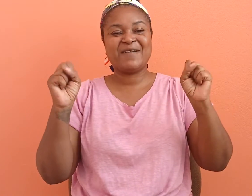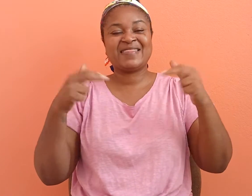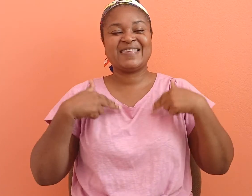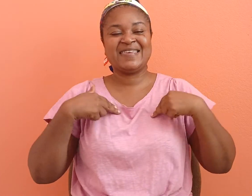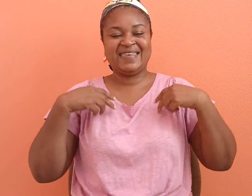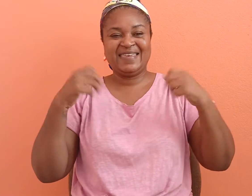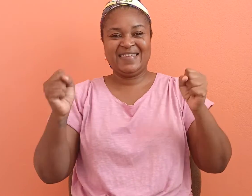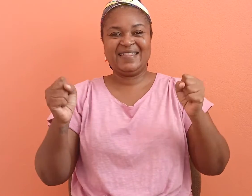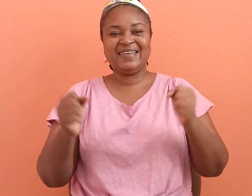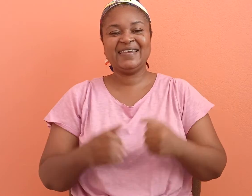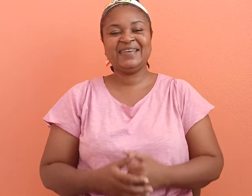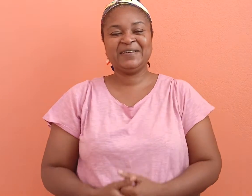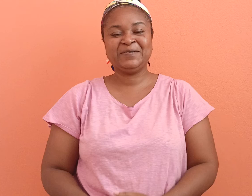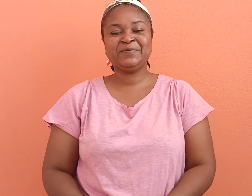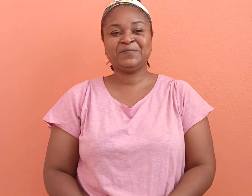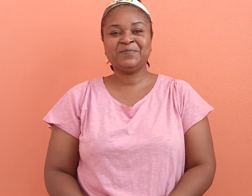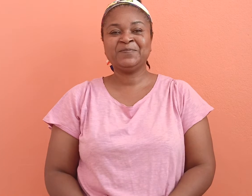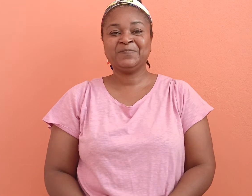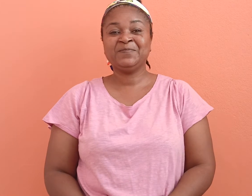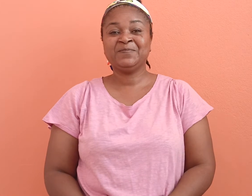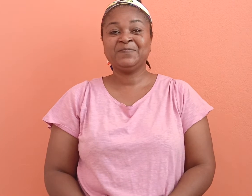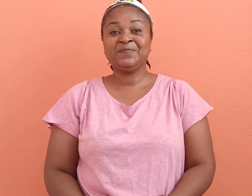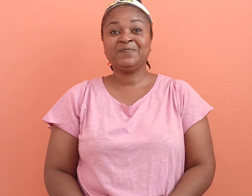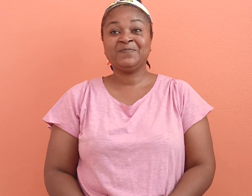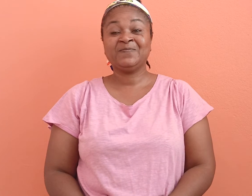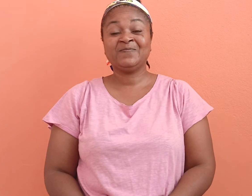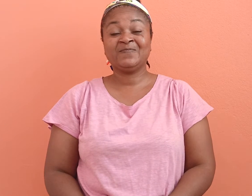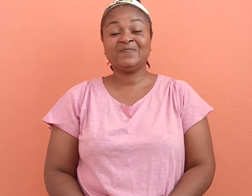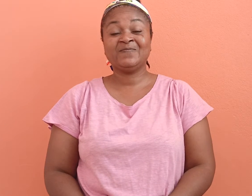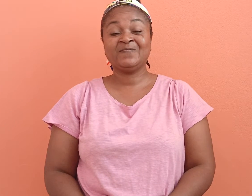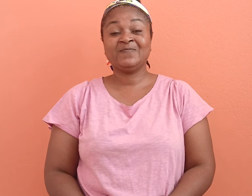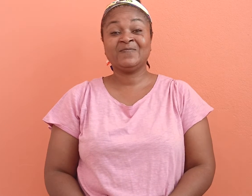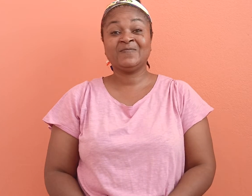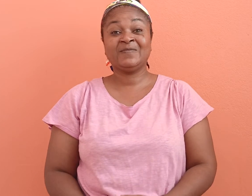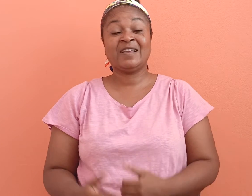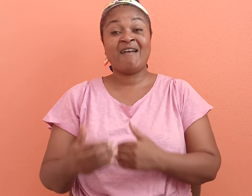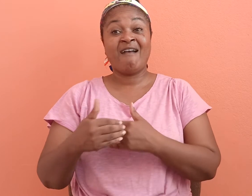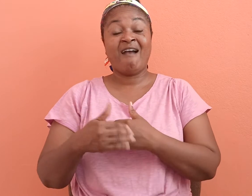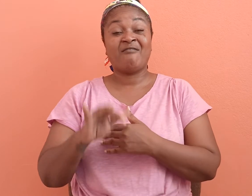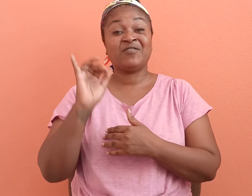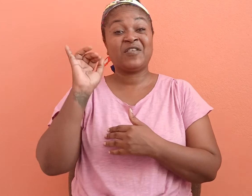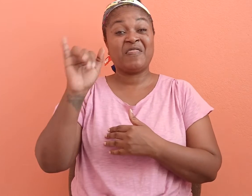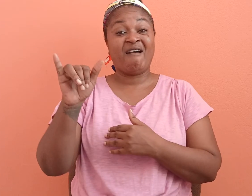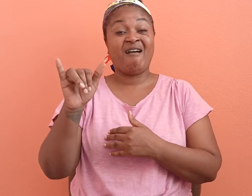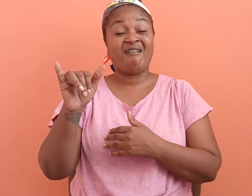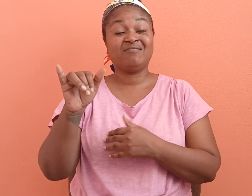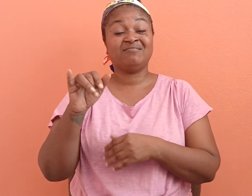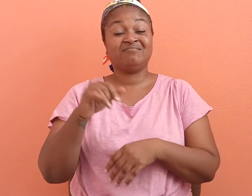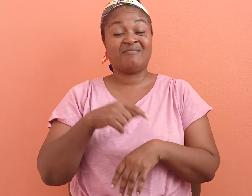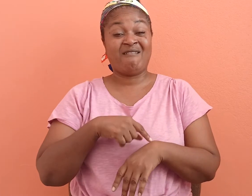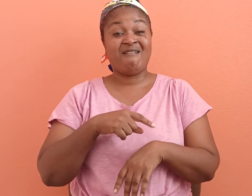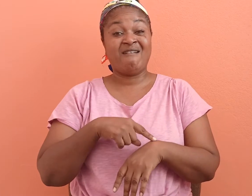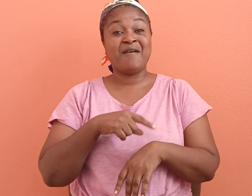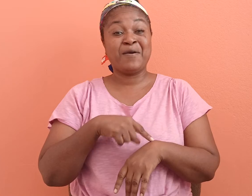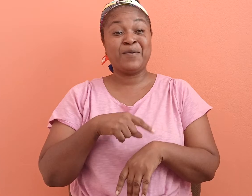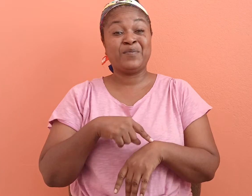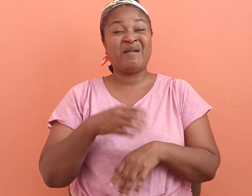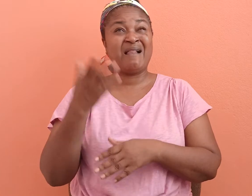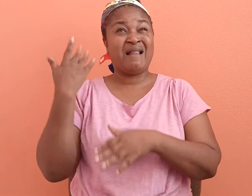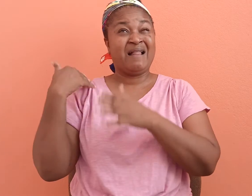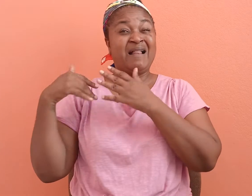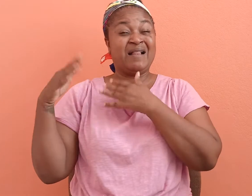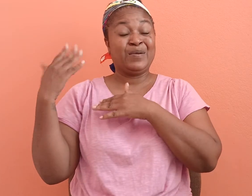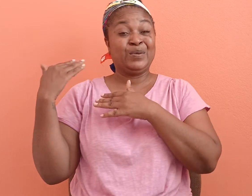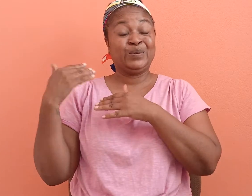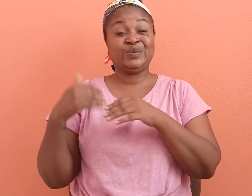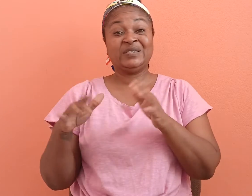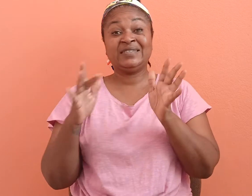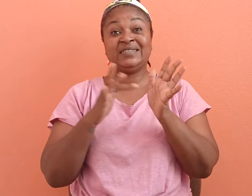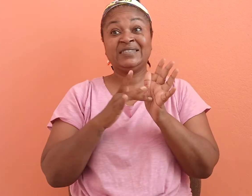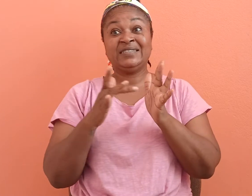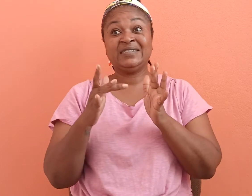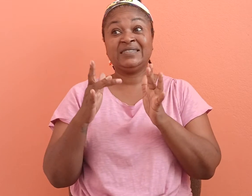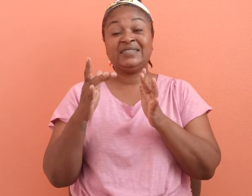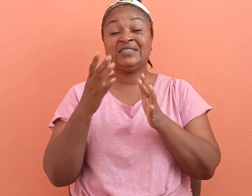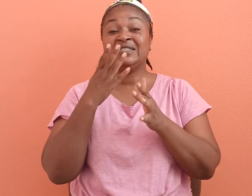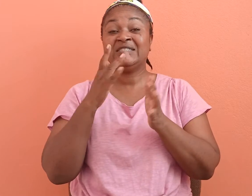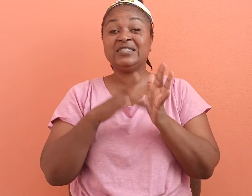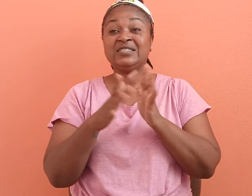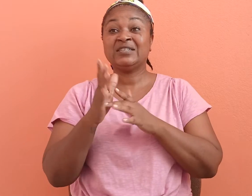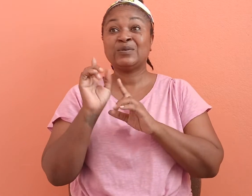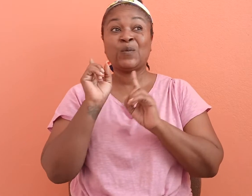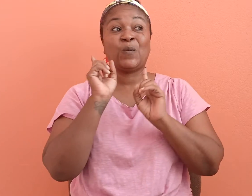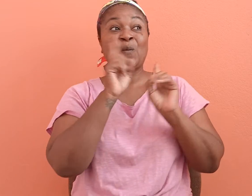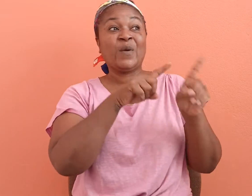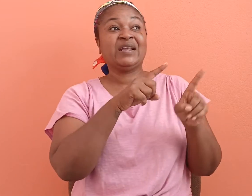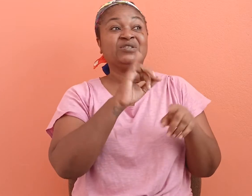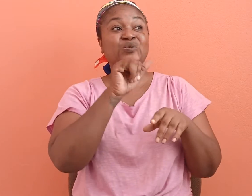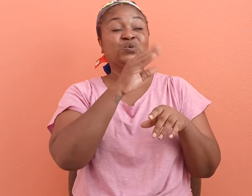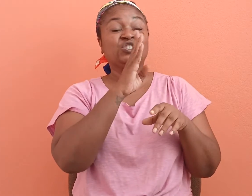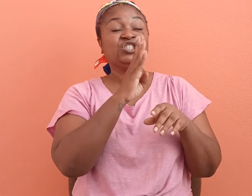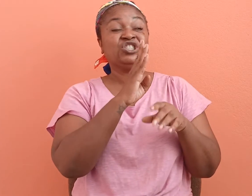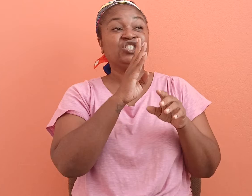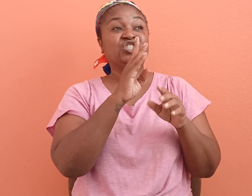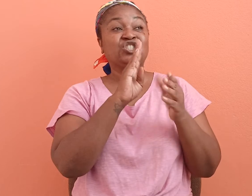5 After this there was a Jewish festival, and Jesus went up to Jerusalem.